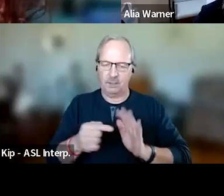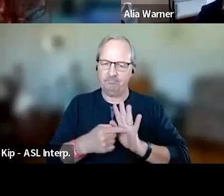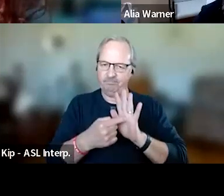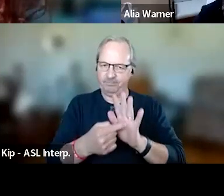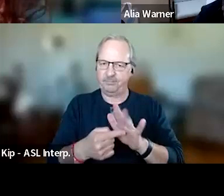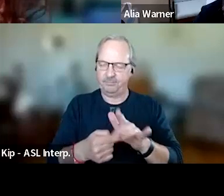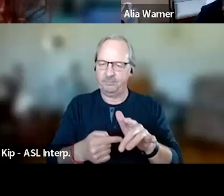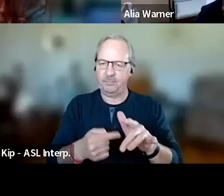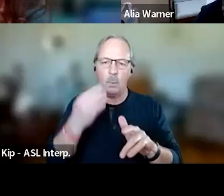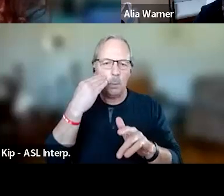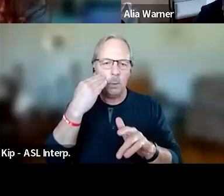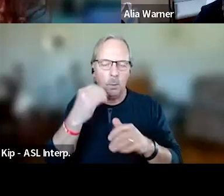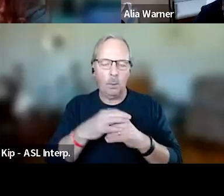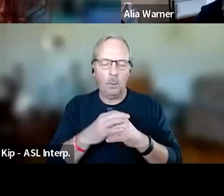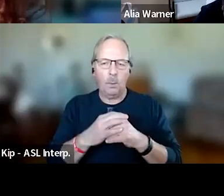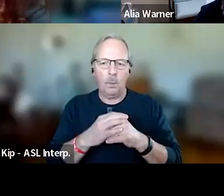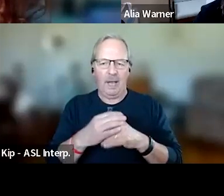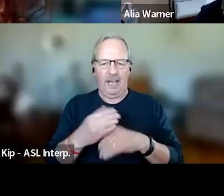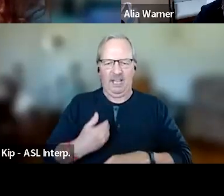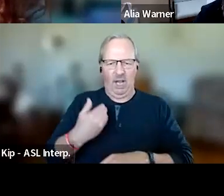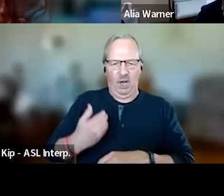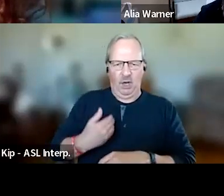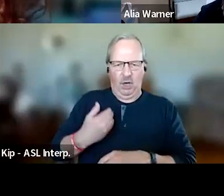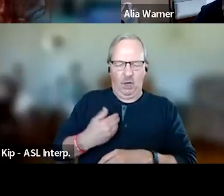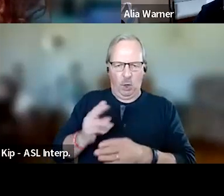And we know that like younger use of marijuana is one